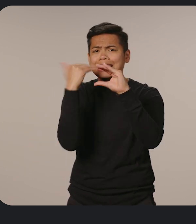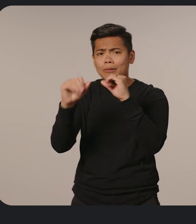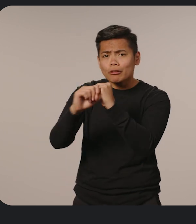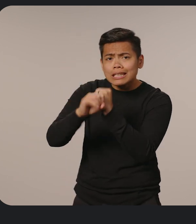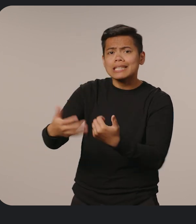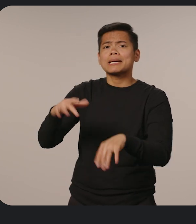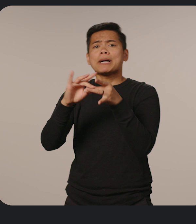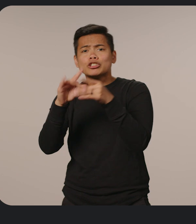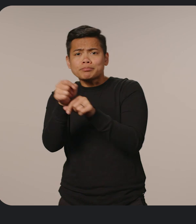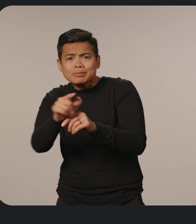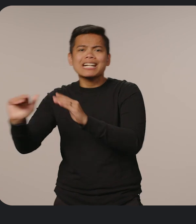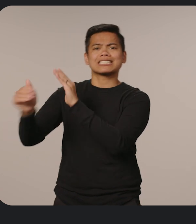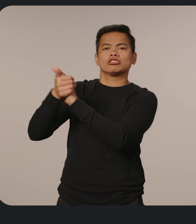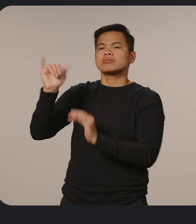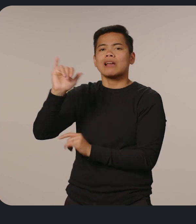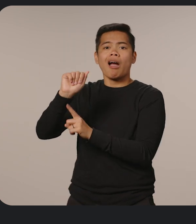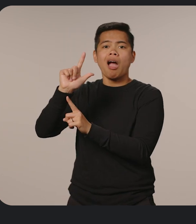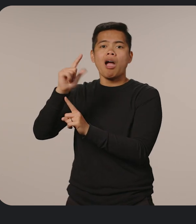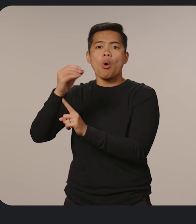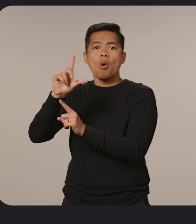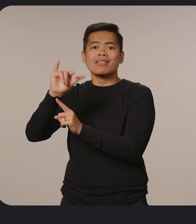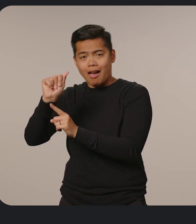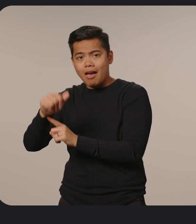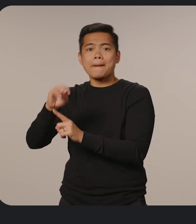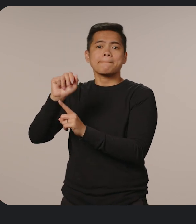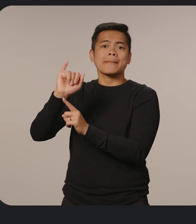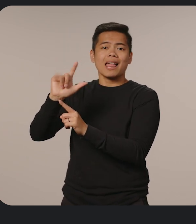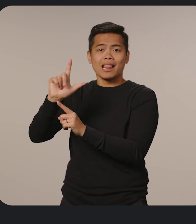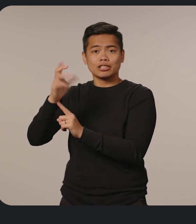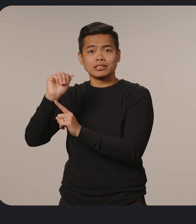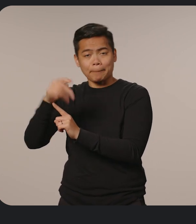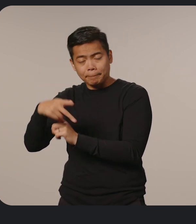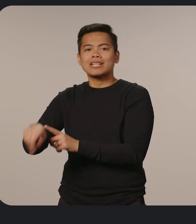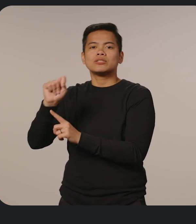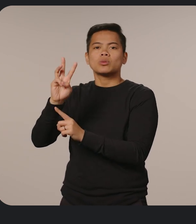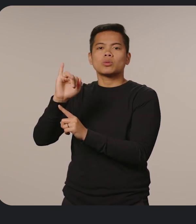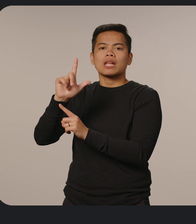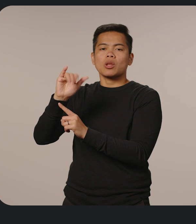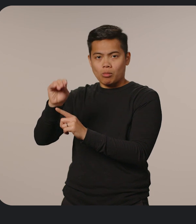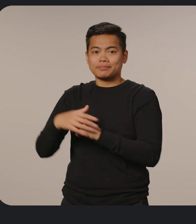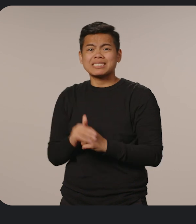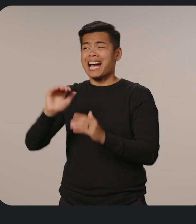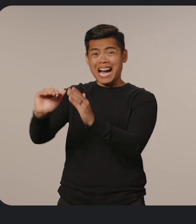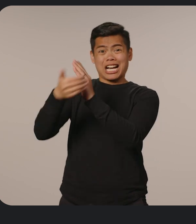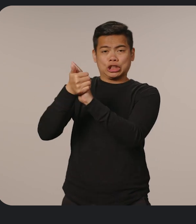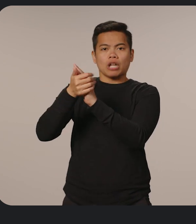algolia biochimp and twilio extensions are easily configurable and